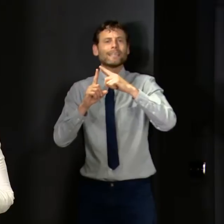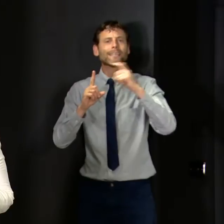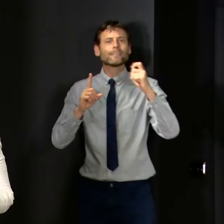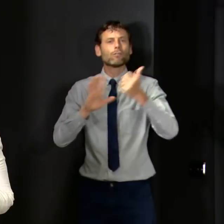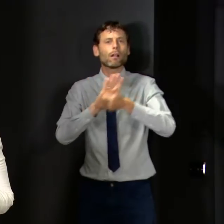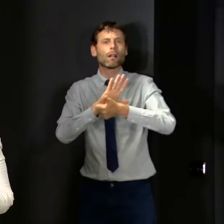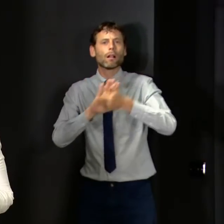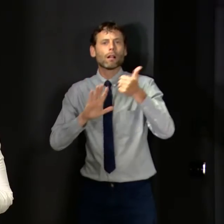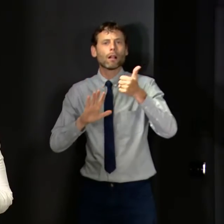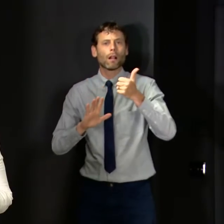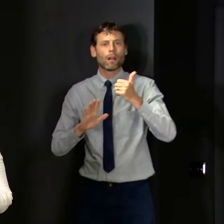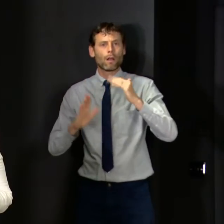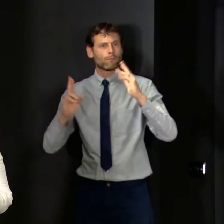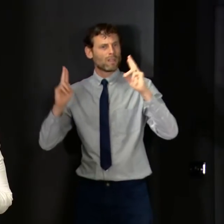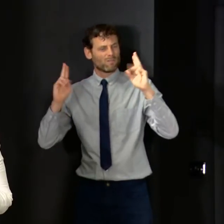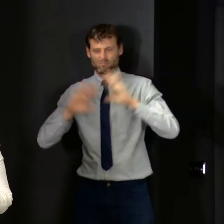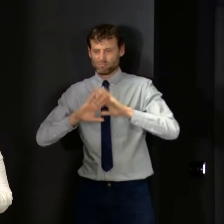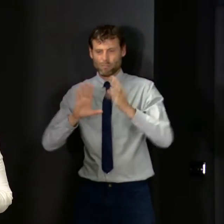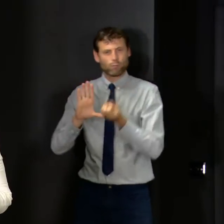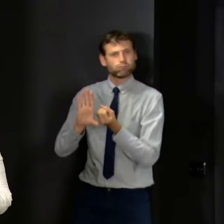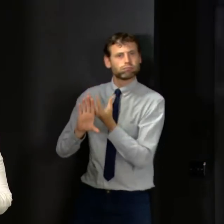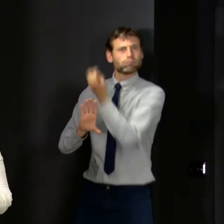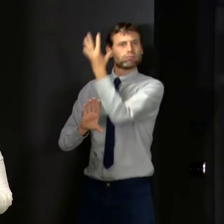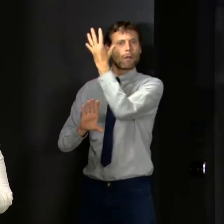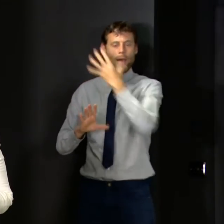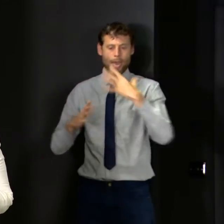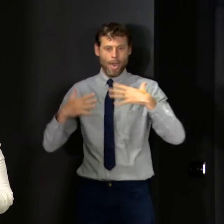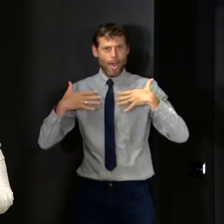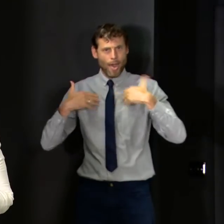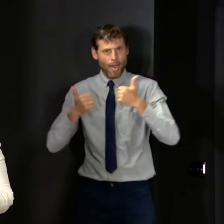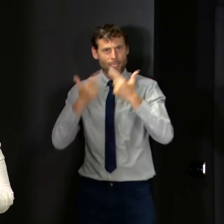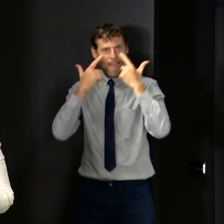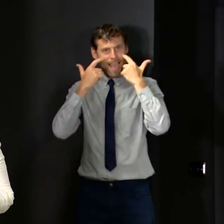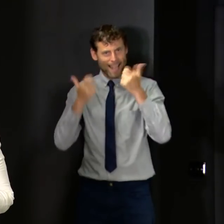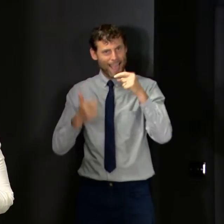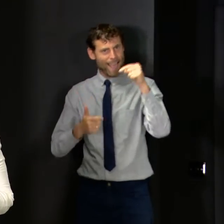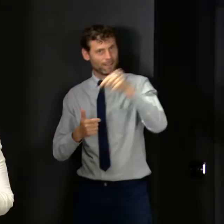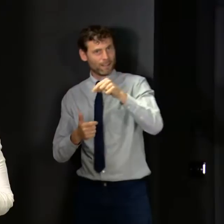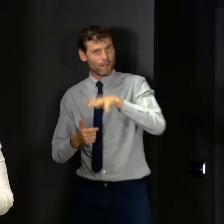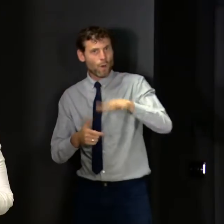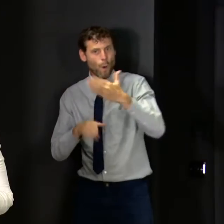financial, and health and care focus. Colleges can play a significant role